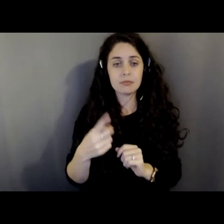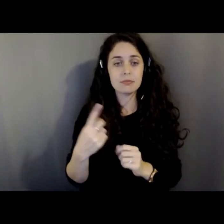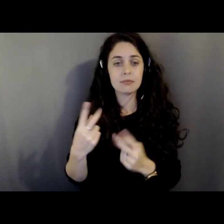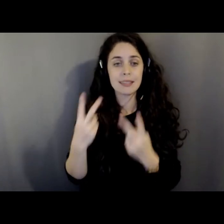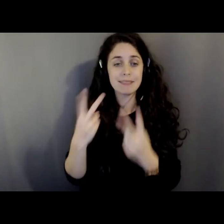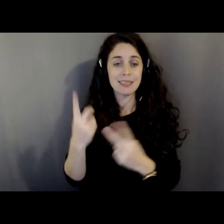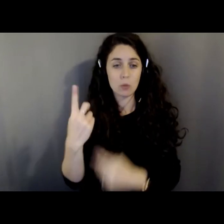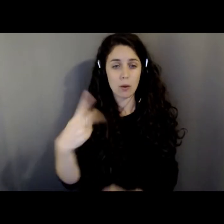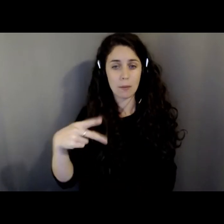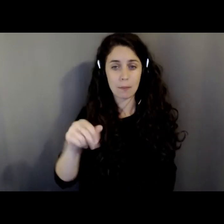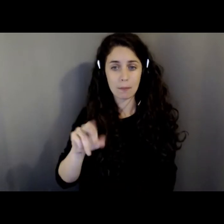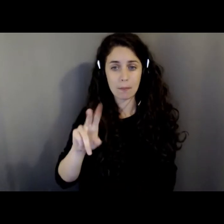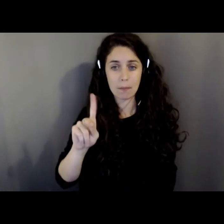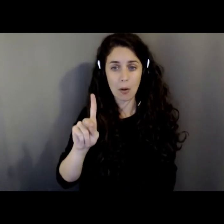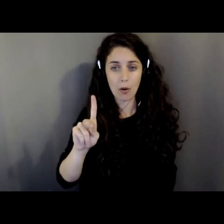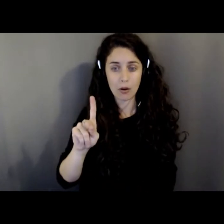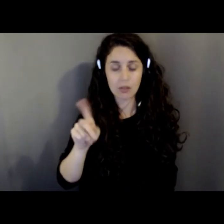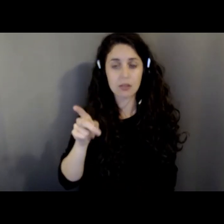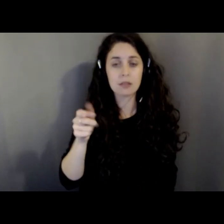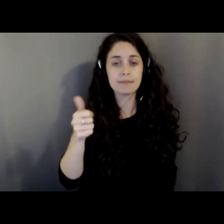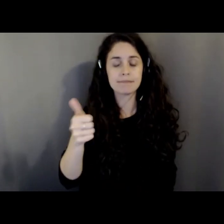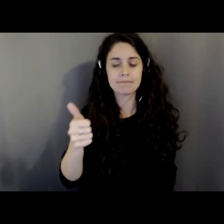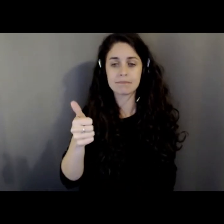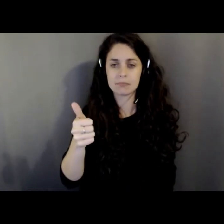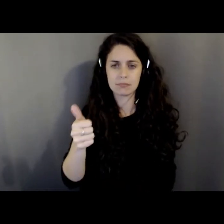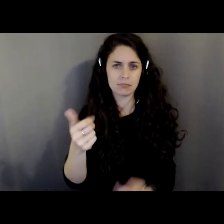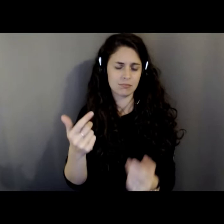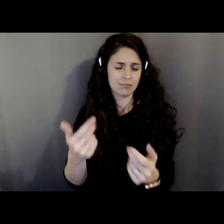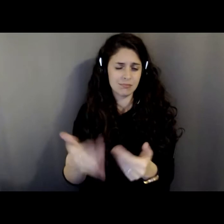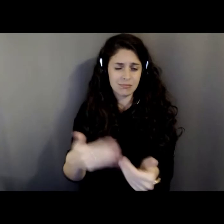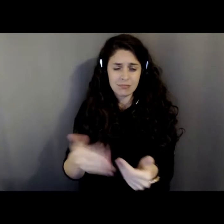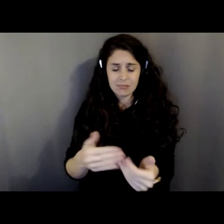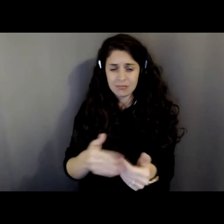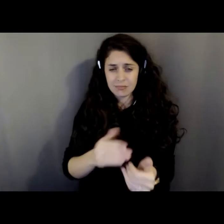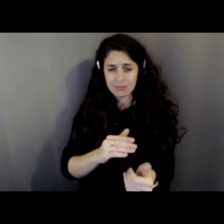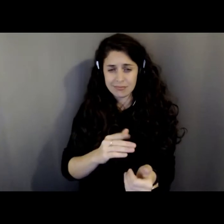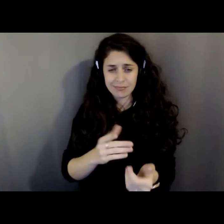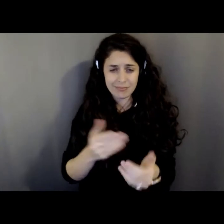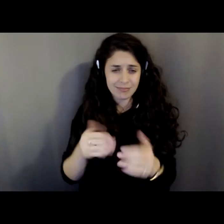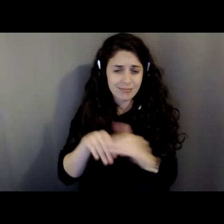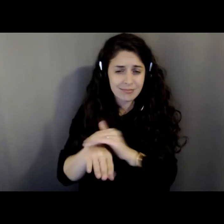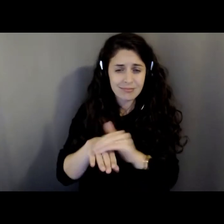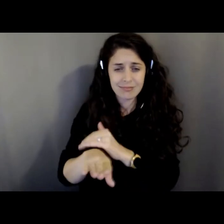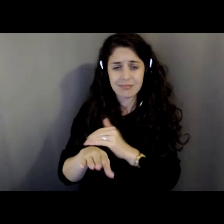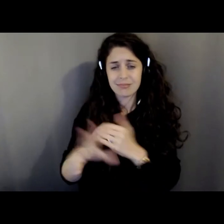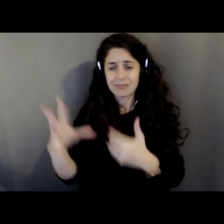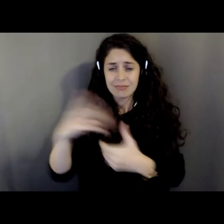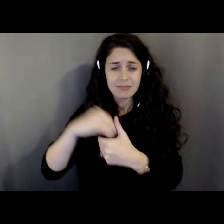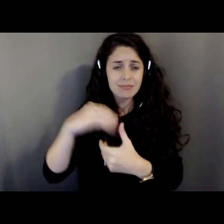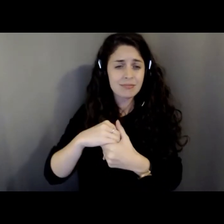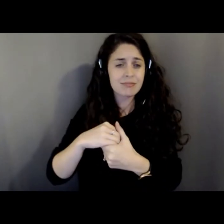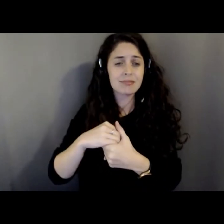that was very accessible and inclusive and we put students in cross disability teams